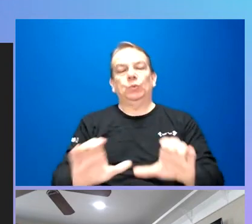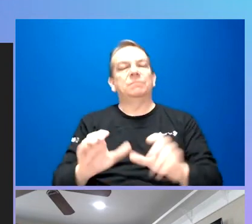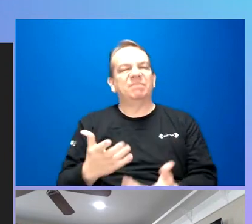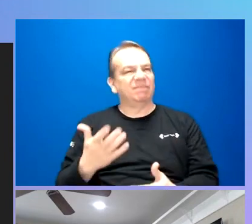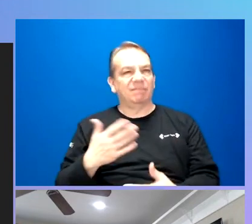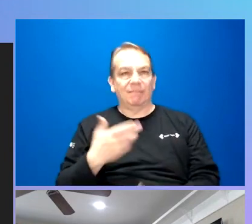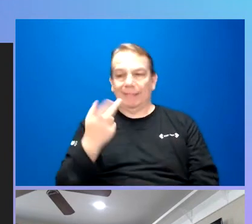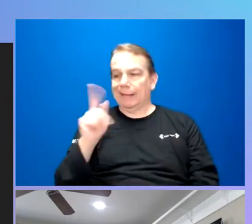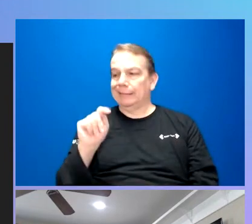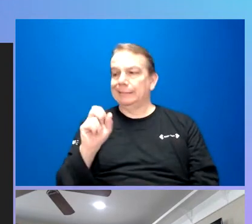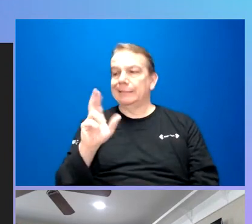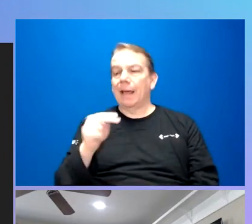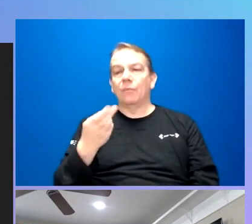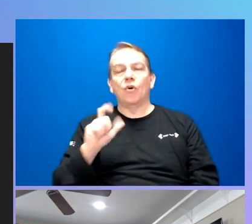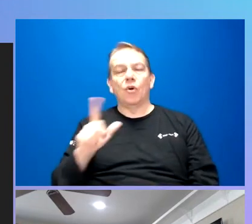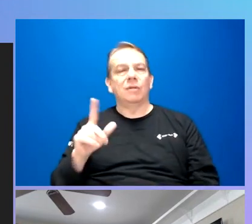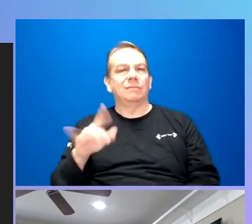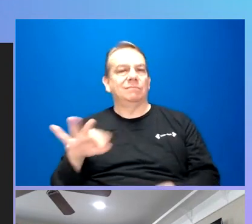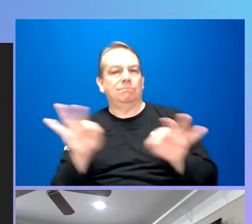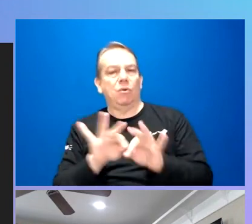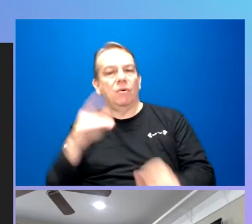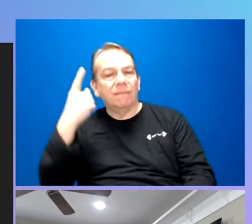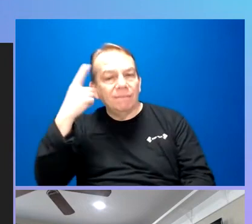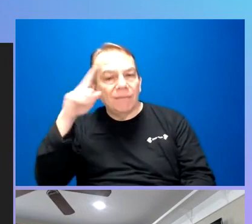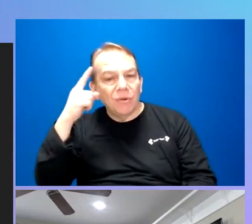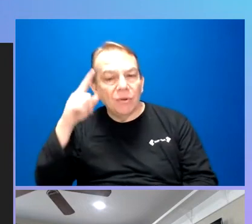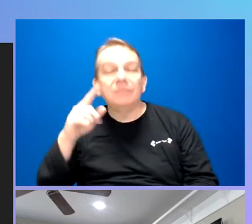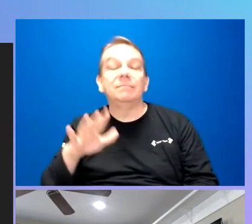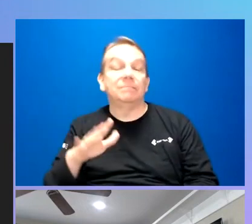gathering of people and basically for you to achieve